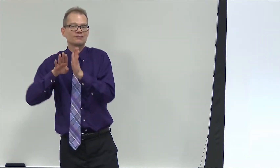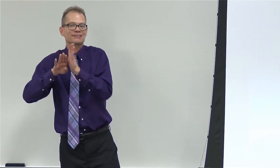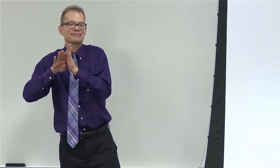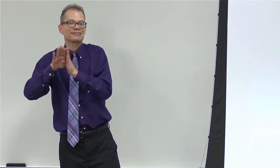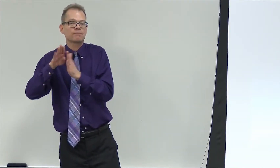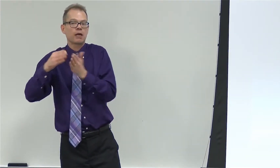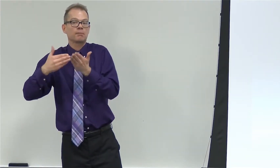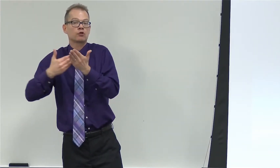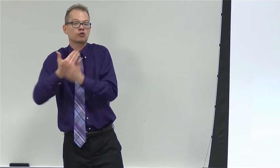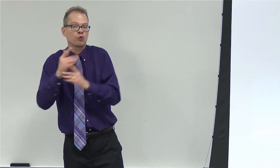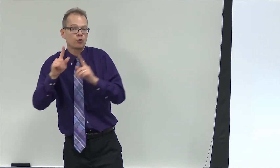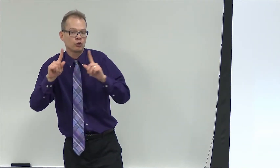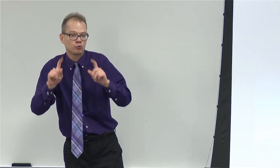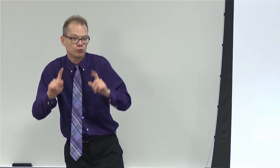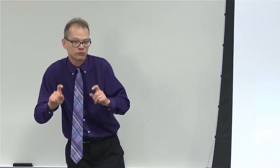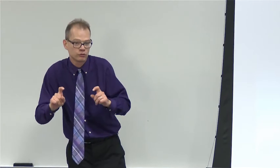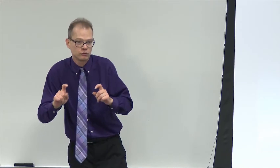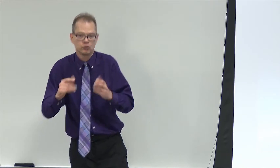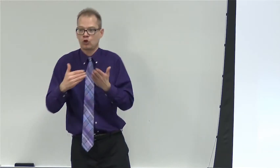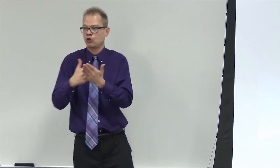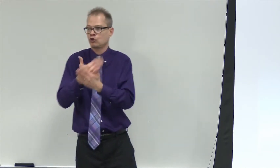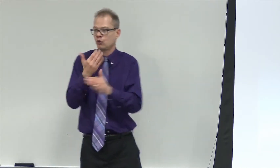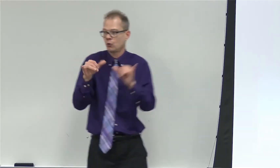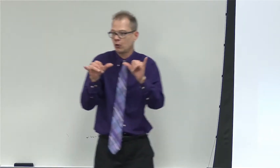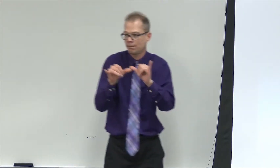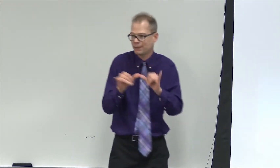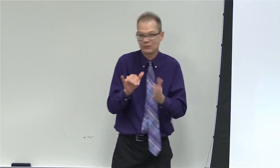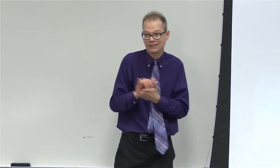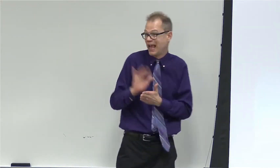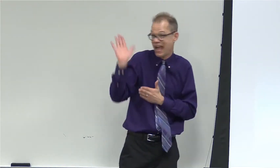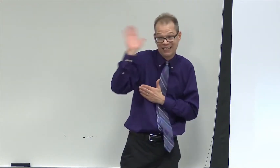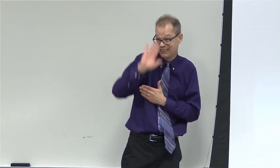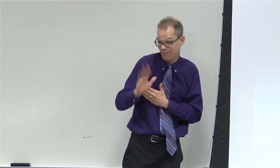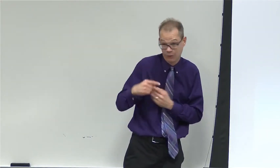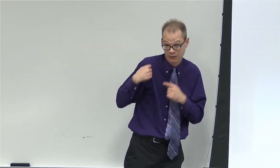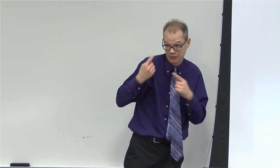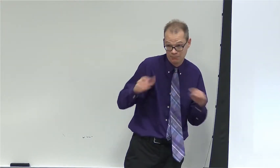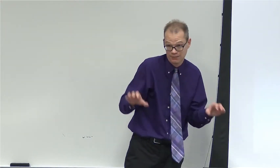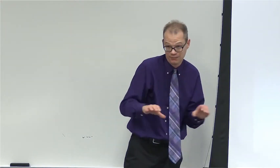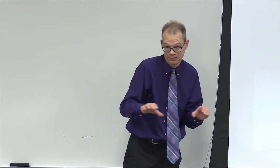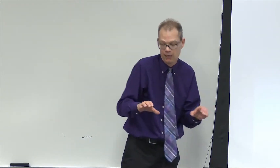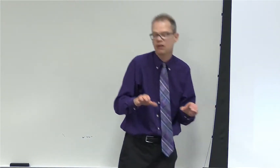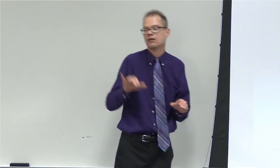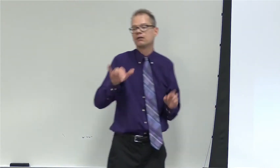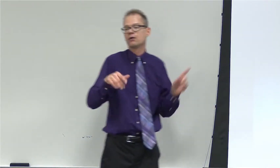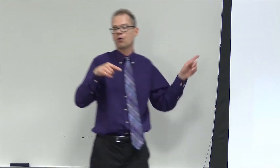you want to develop a new survey and new measurements, which hadn't been done before.